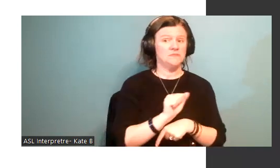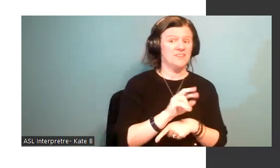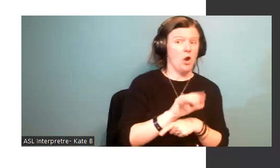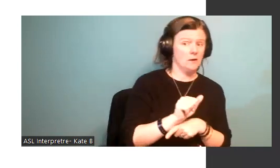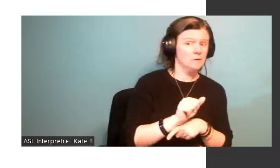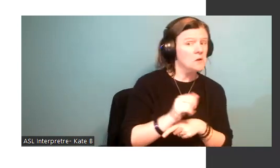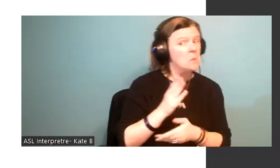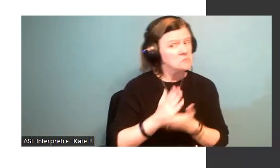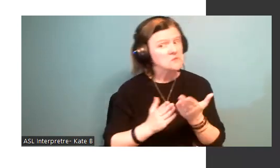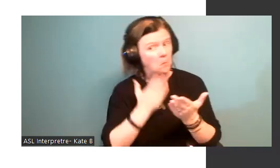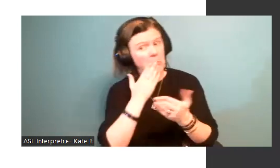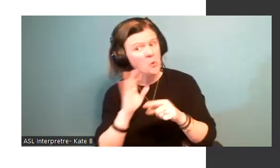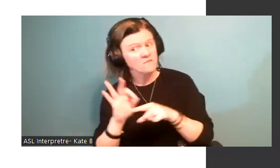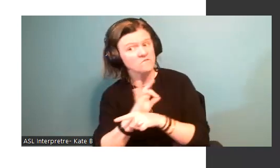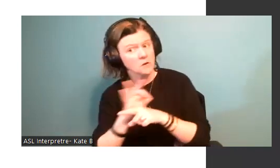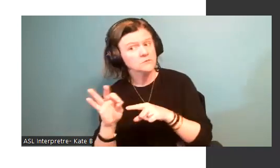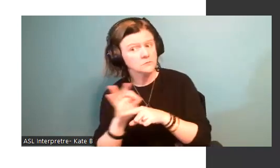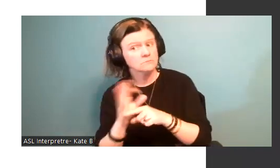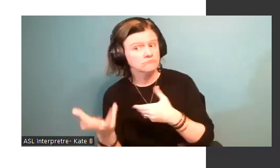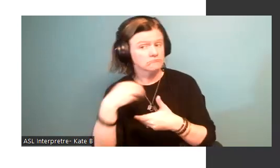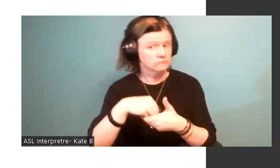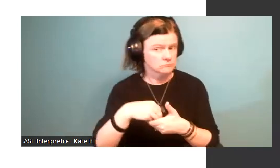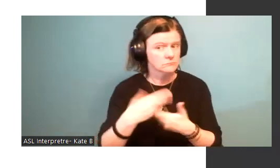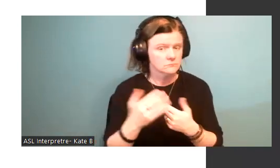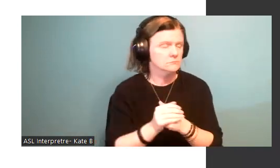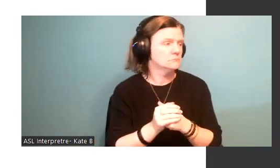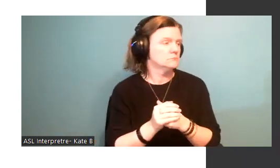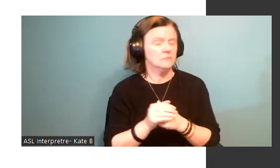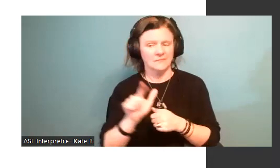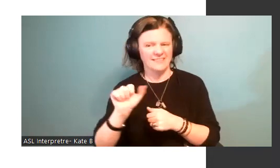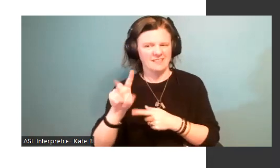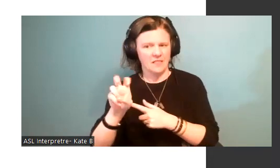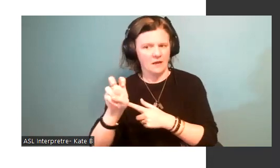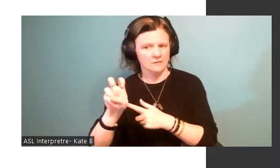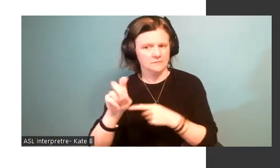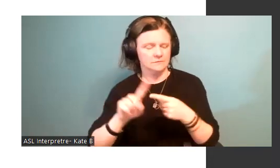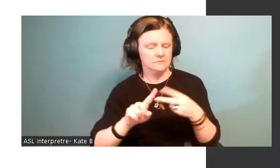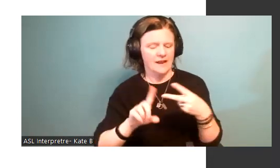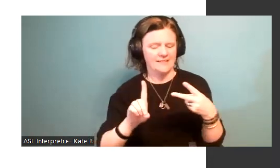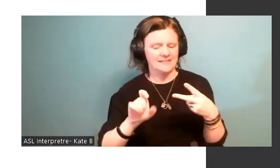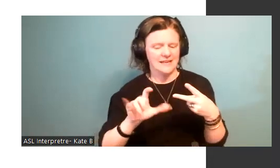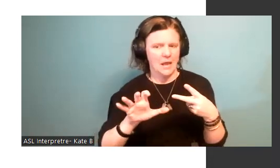functions and lead you to other resources on how